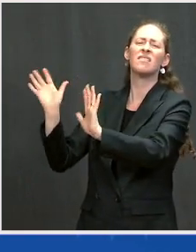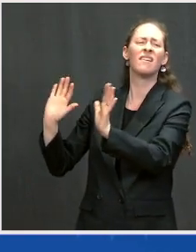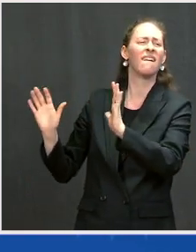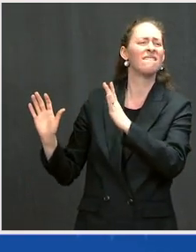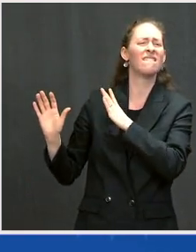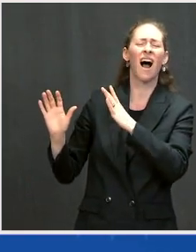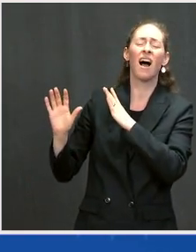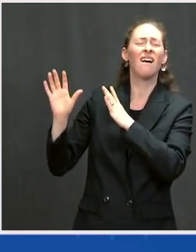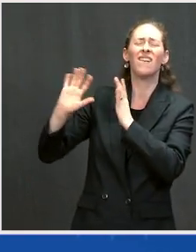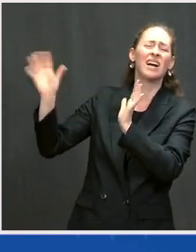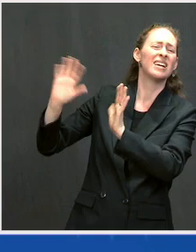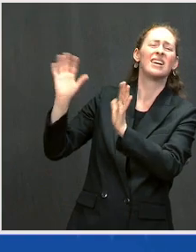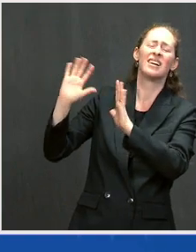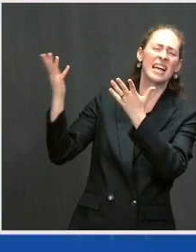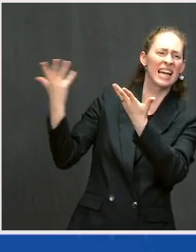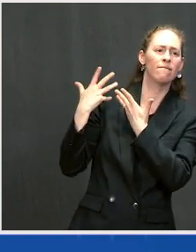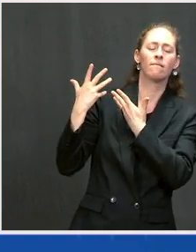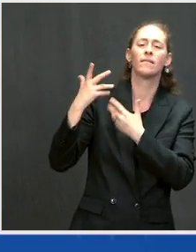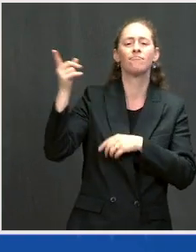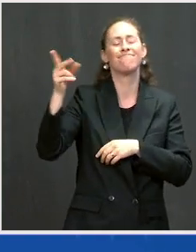Each time, Puckett made his rounds,